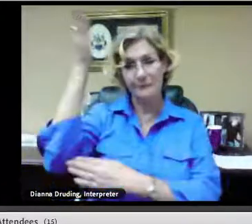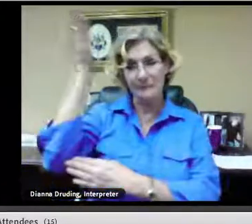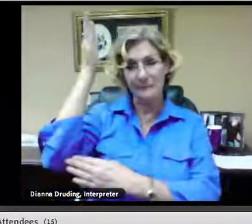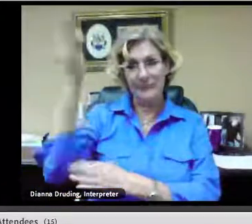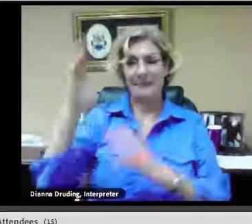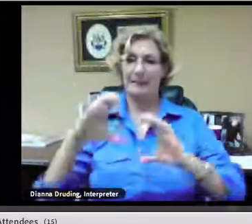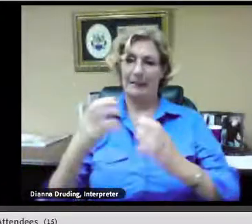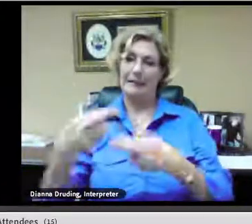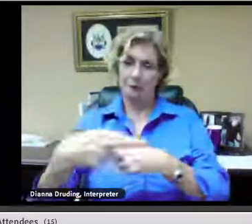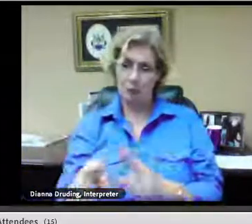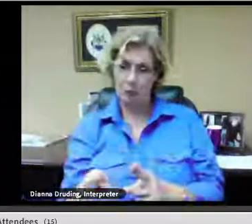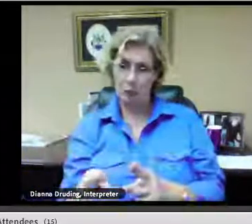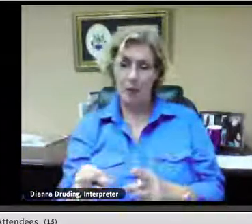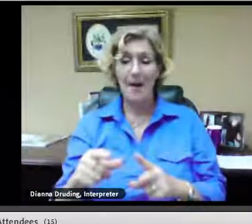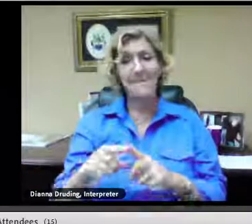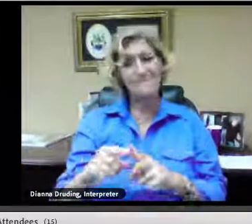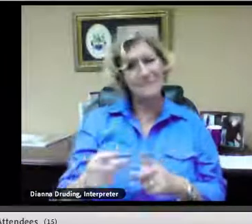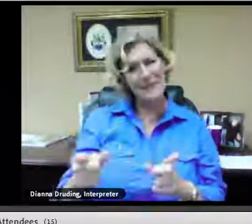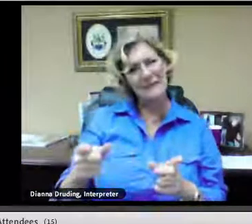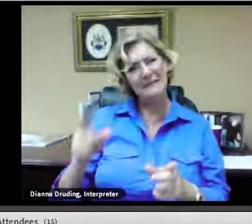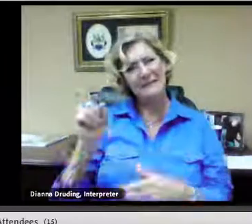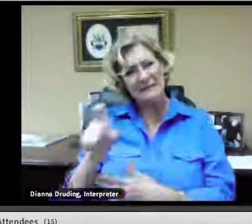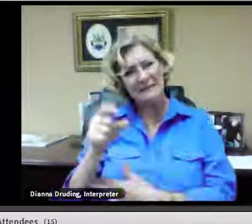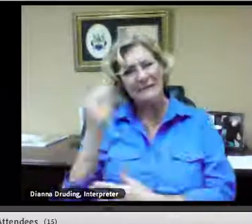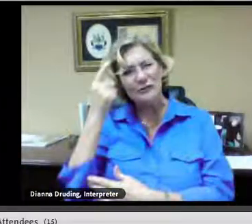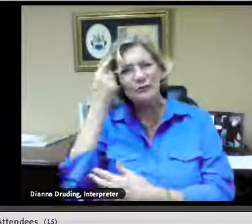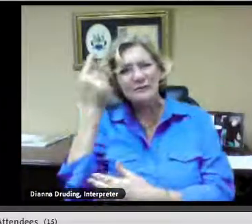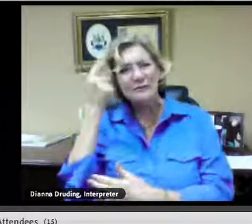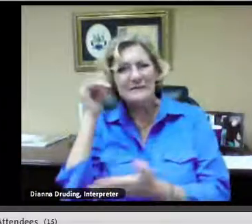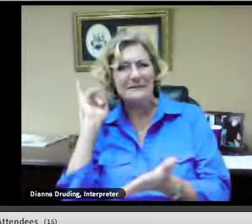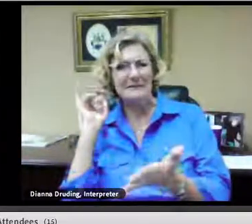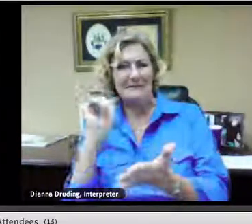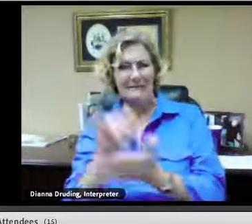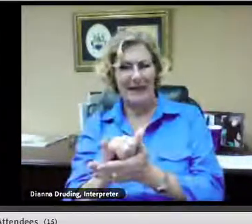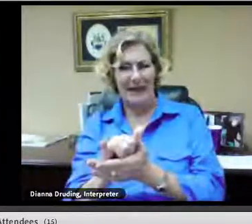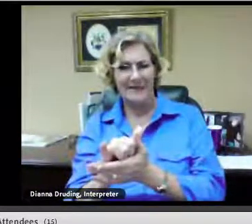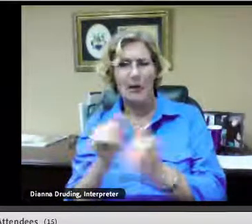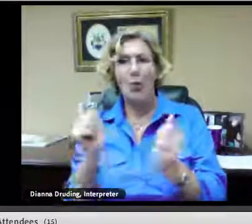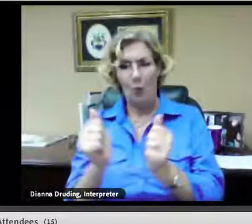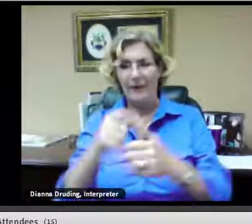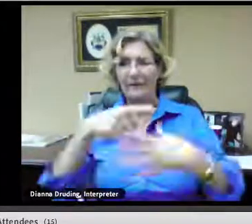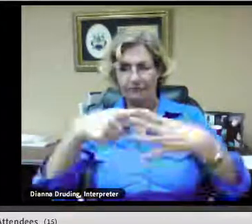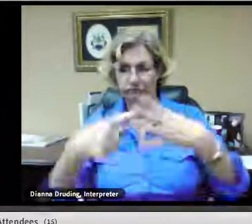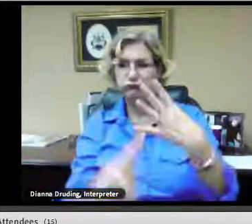But I've had to really rethink that, especially with this series of webinars on accessibility